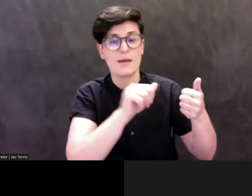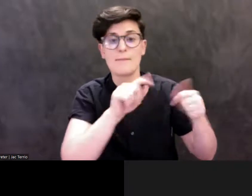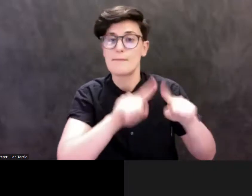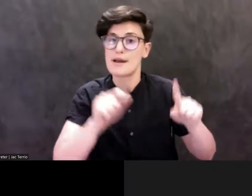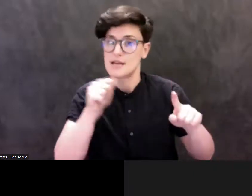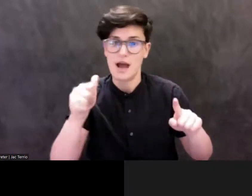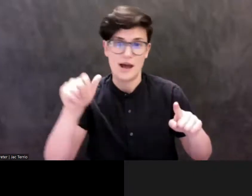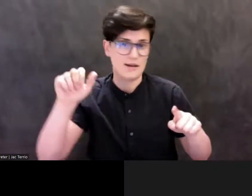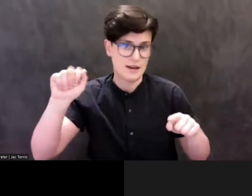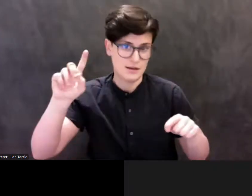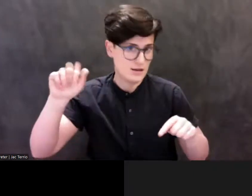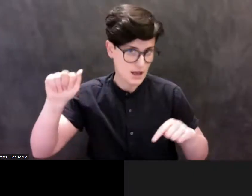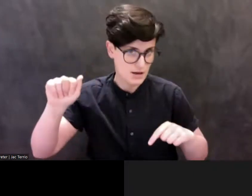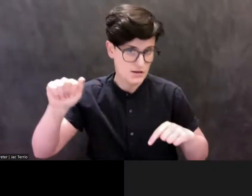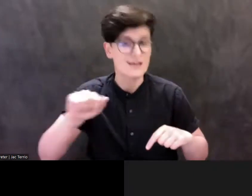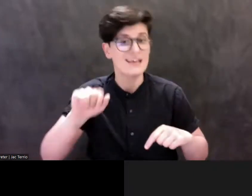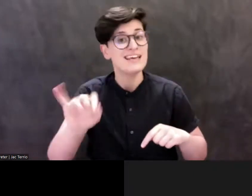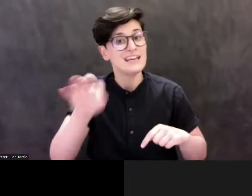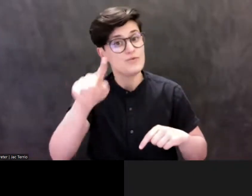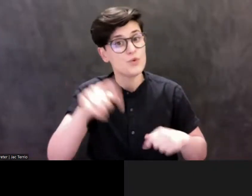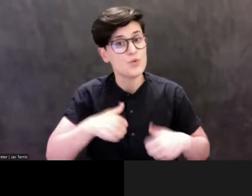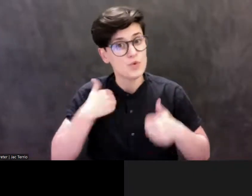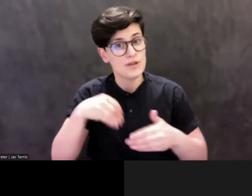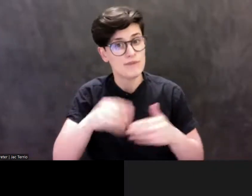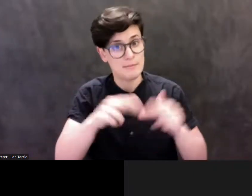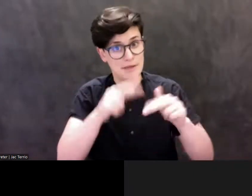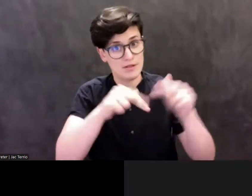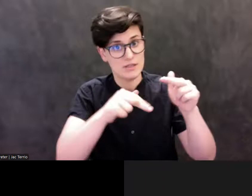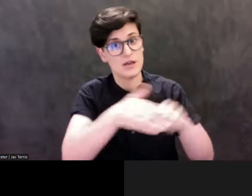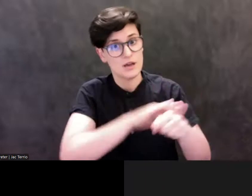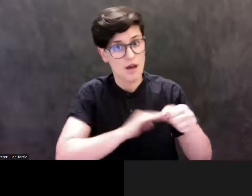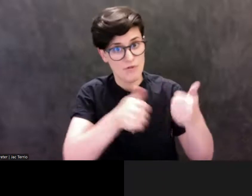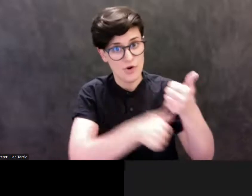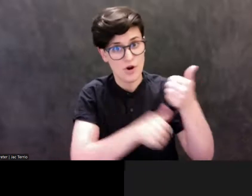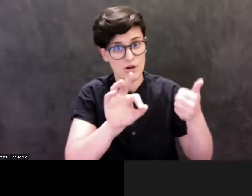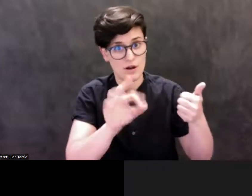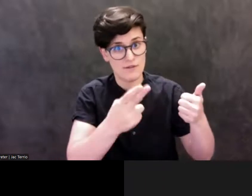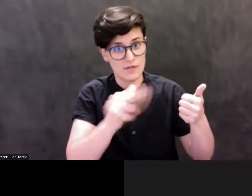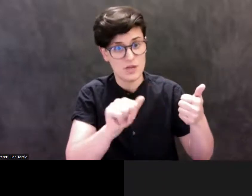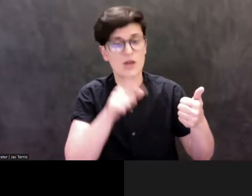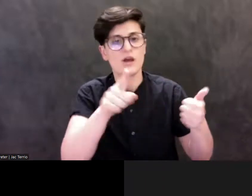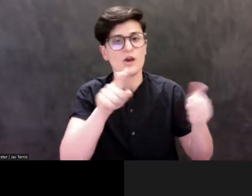But if you live in a building that is covered by the fair housing act, you can request an